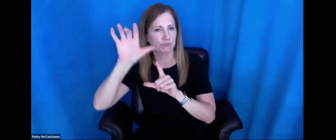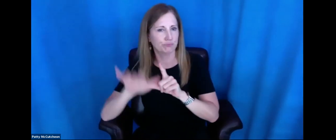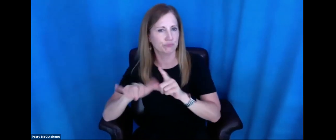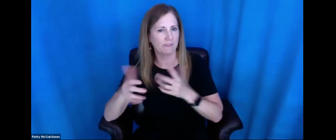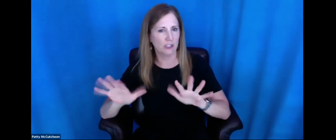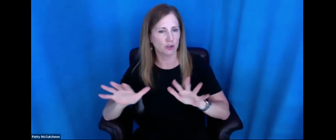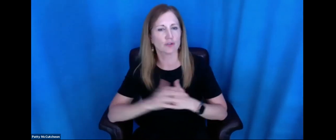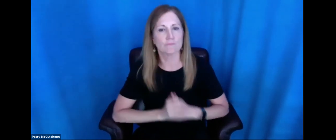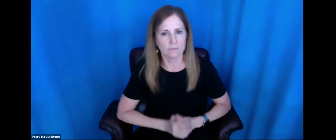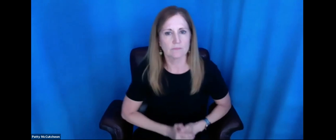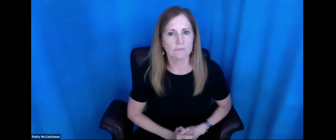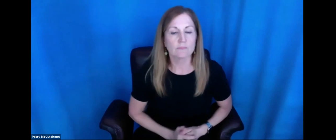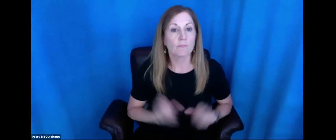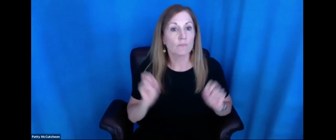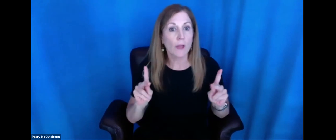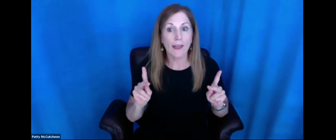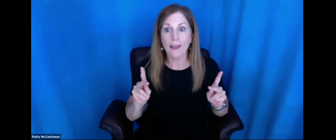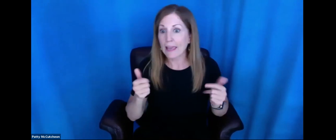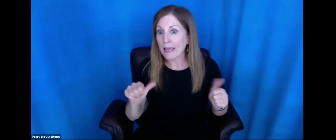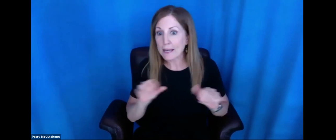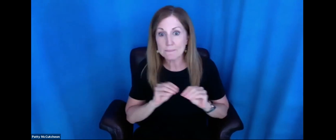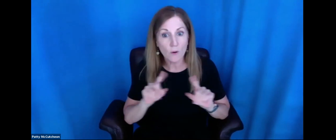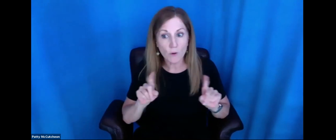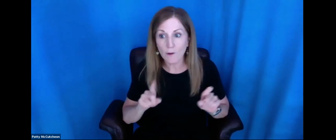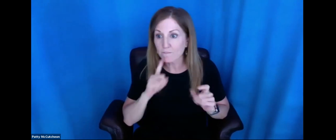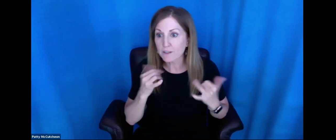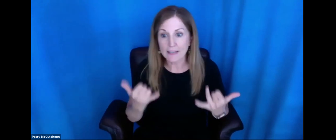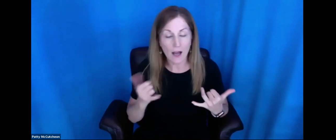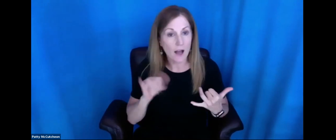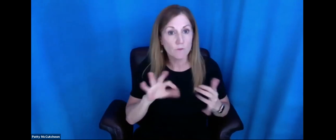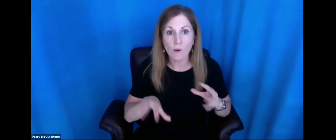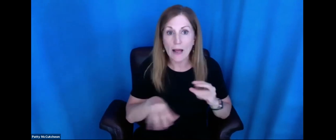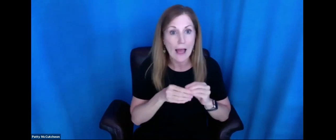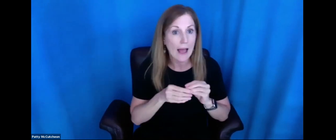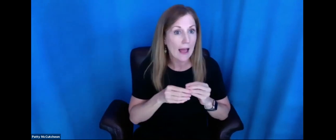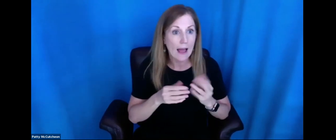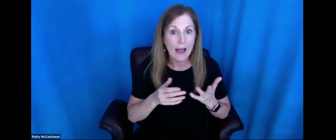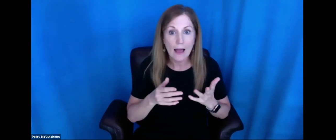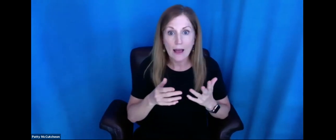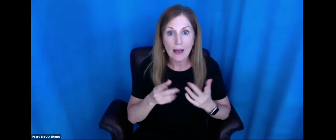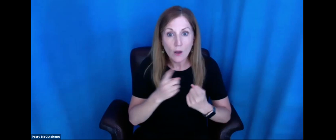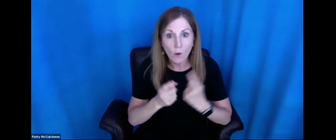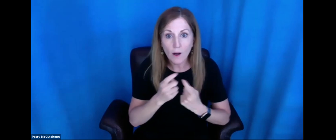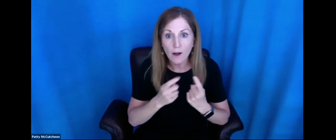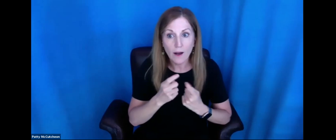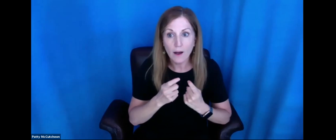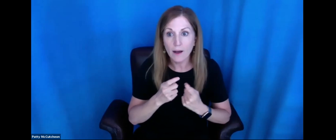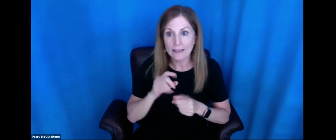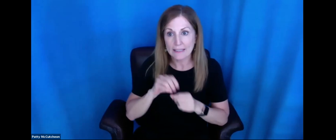questions for right now. If anyone would like to add questions in the chat.